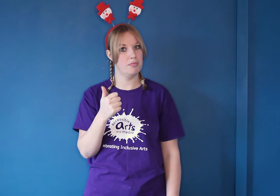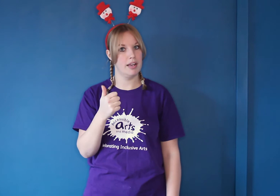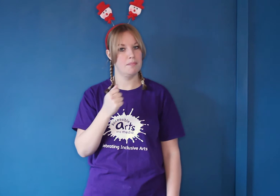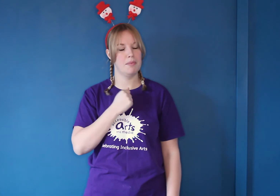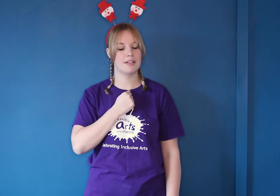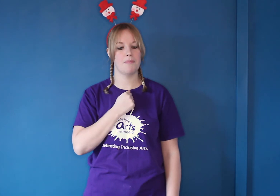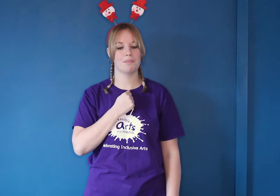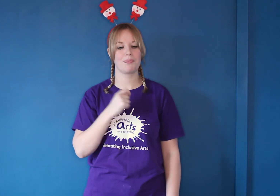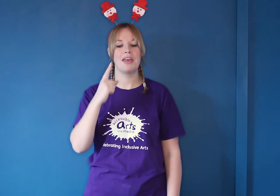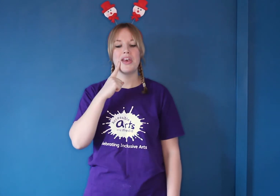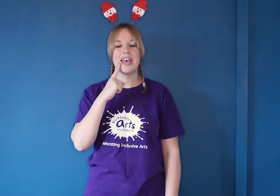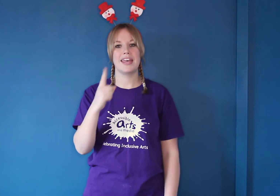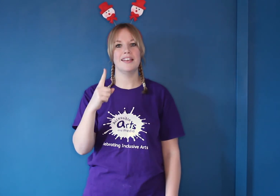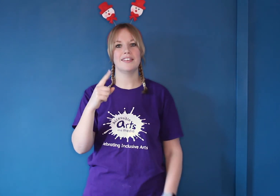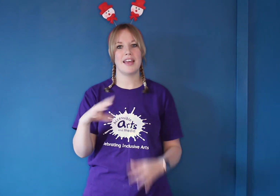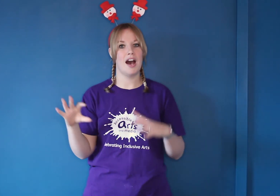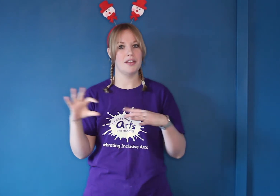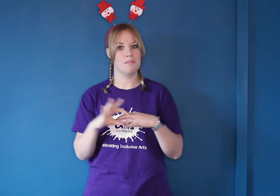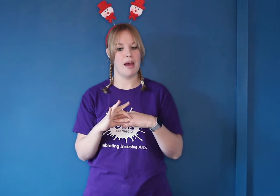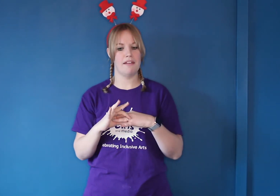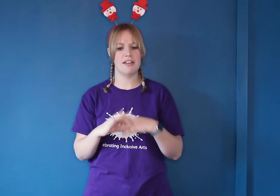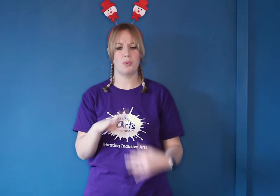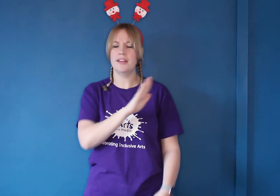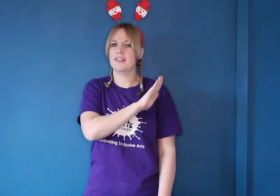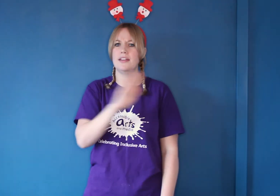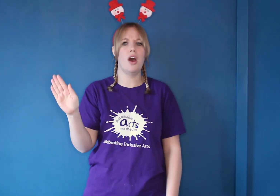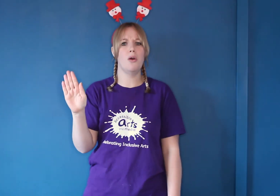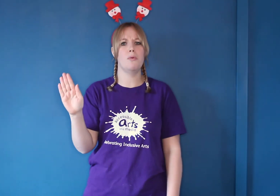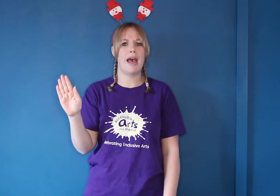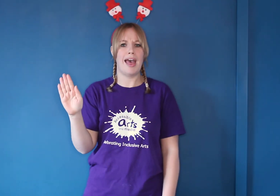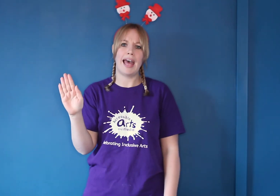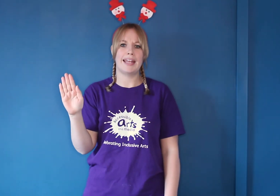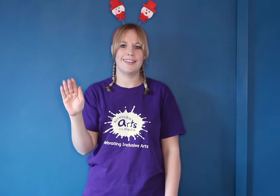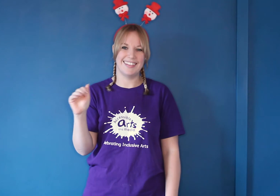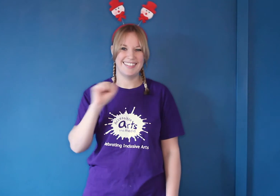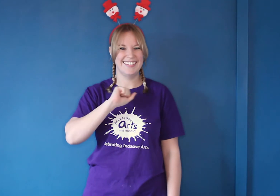Brilliant, my turn. He’ll say are you married? We’ll say no man.